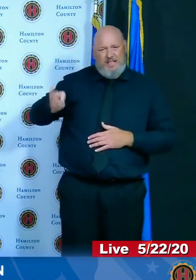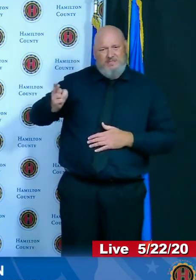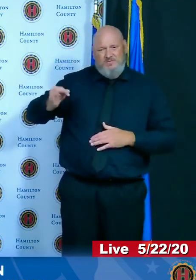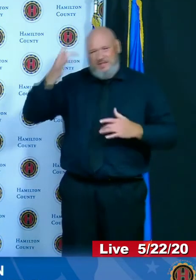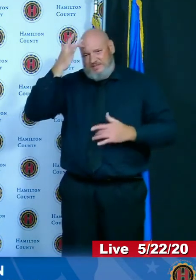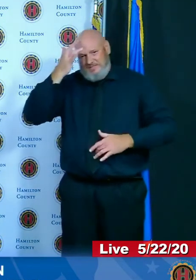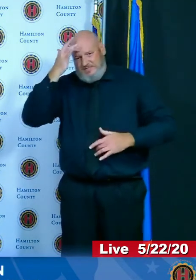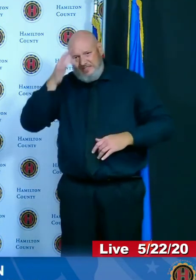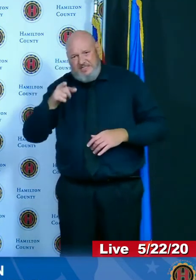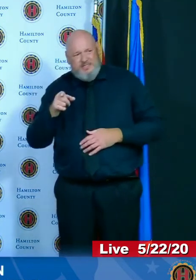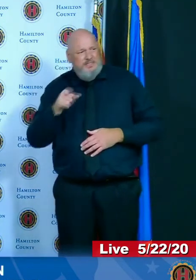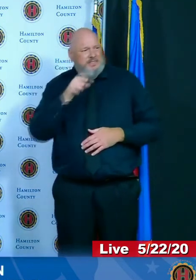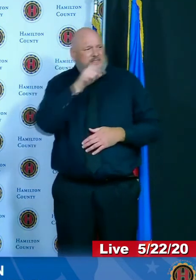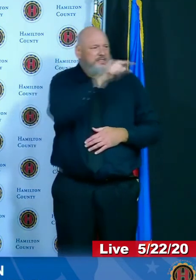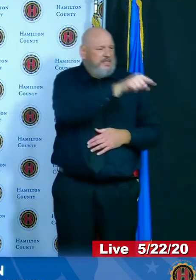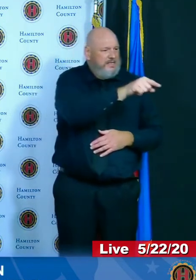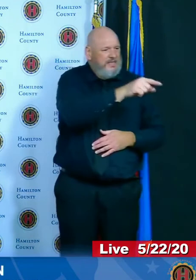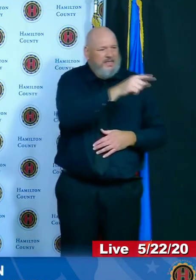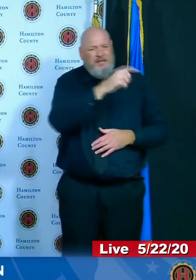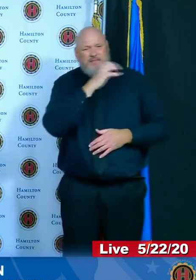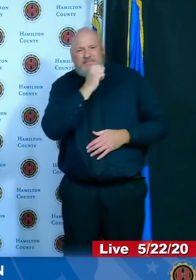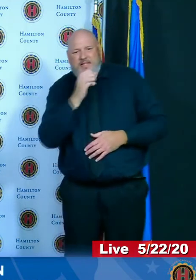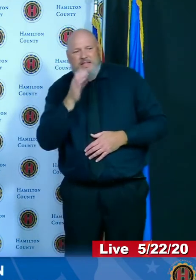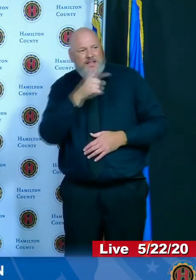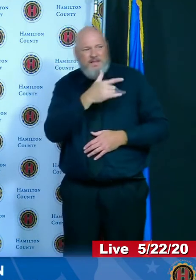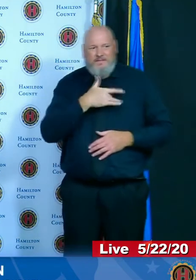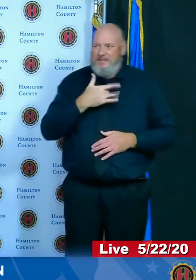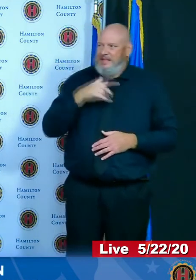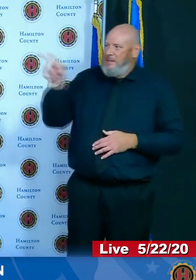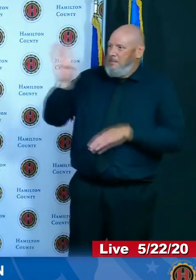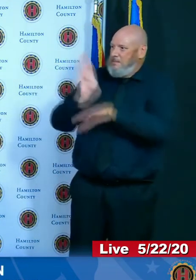there when you are in in locations that are crowded and make sure you're wearing